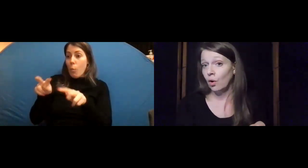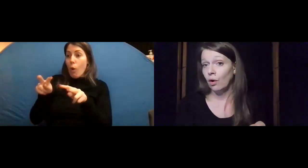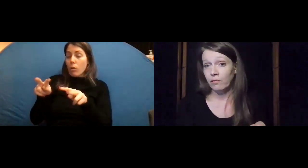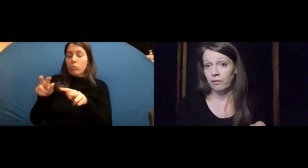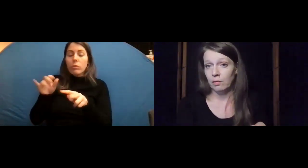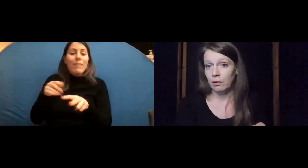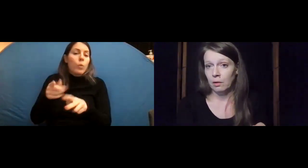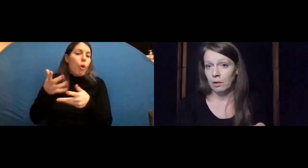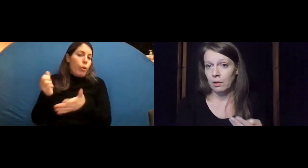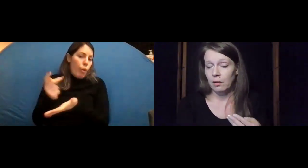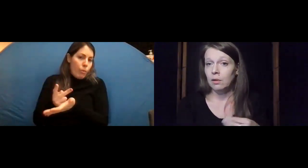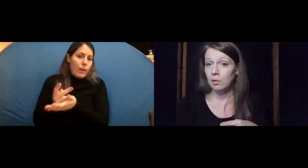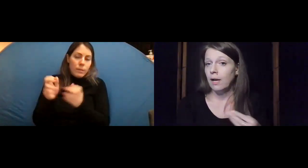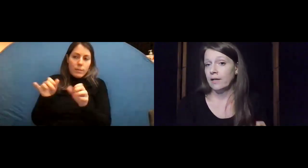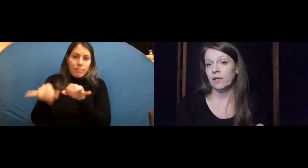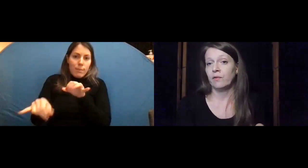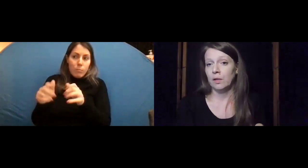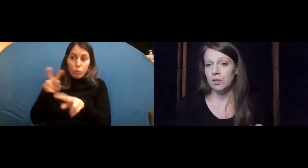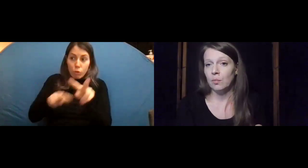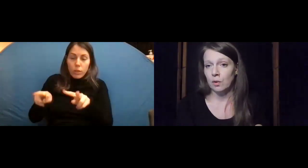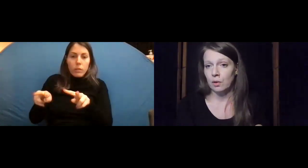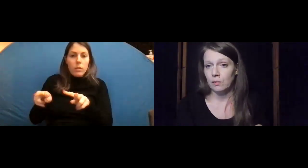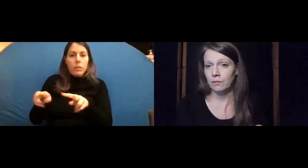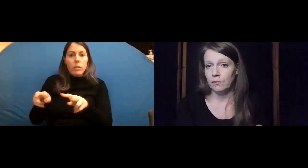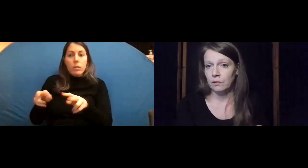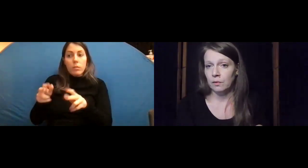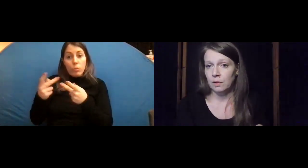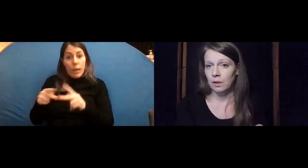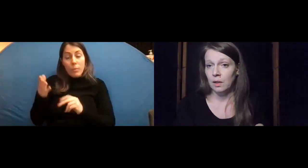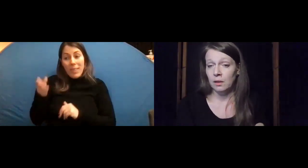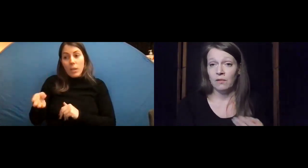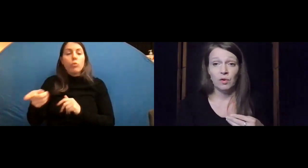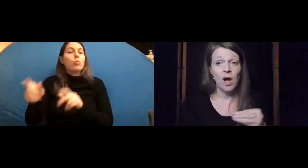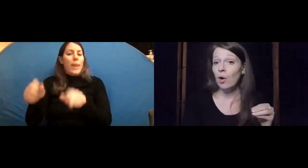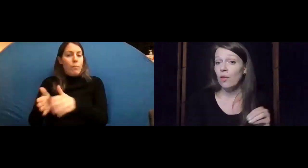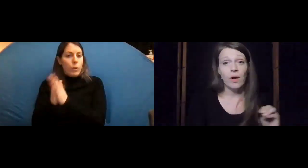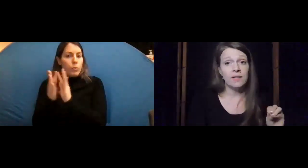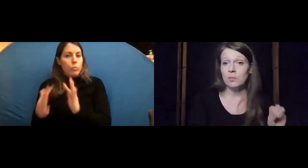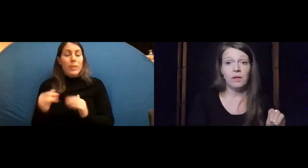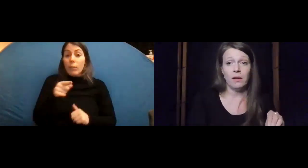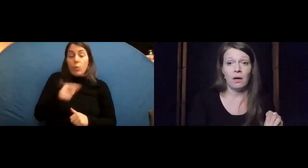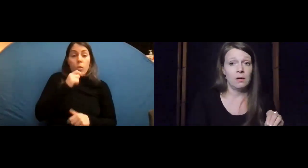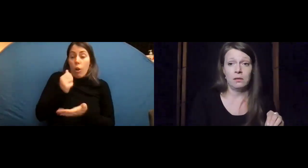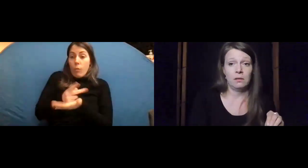in court if you are authorized to be there to observe, you can